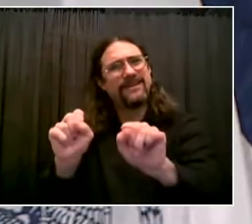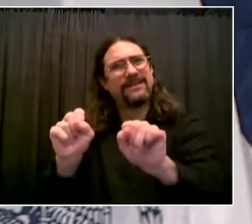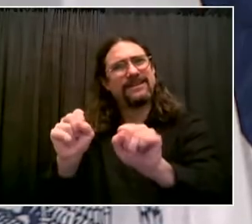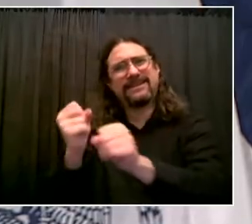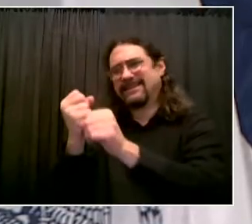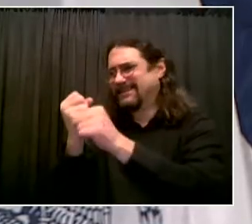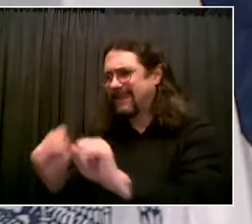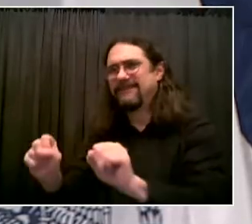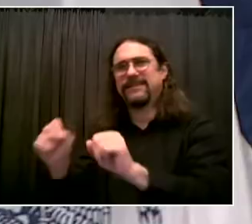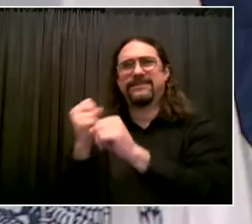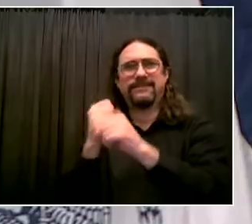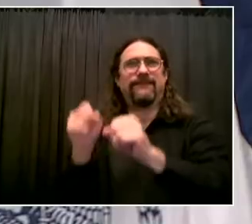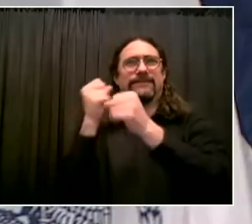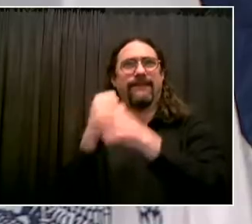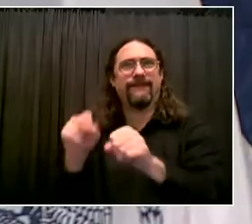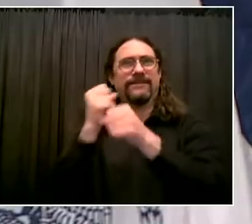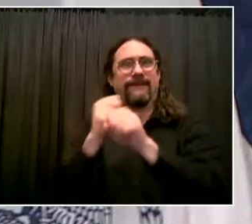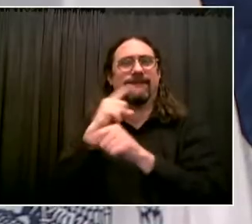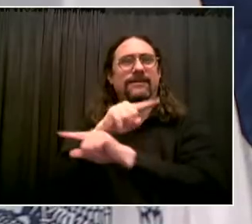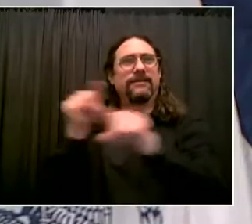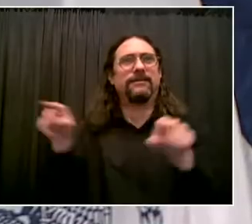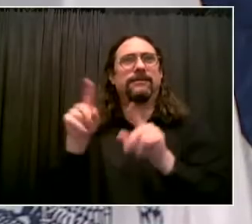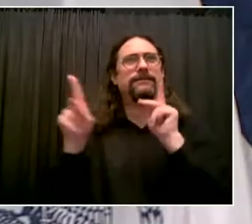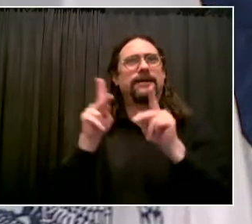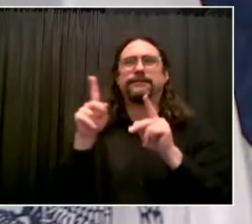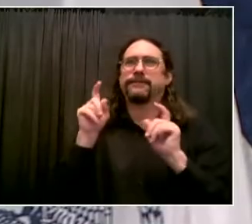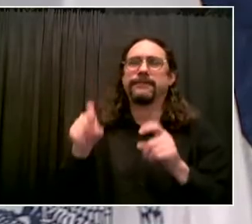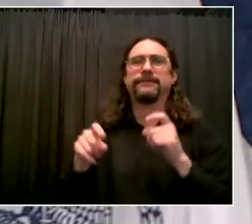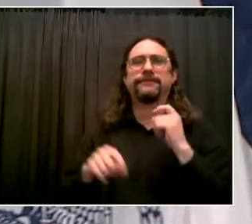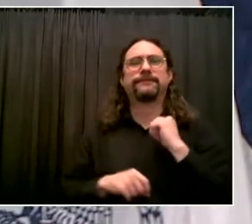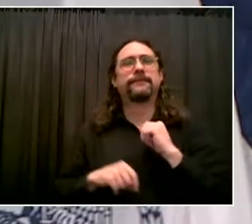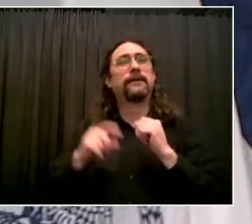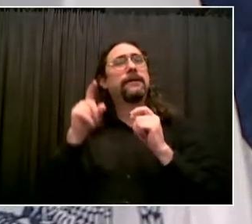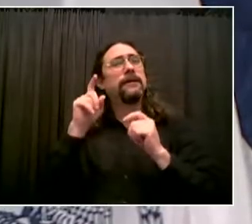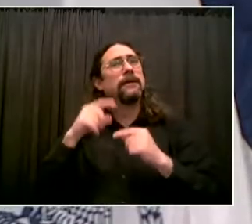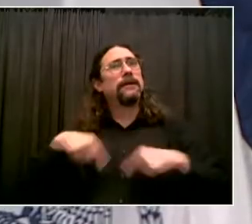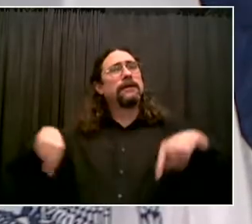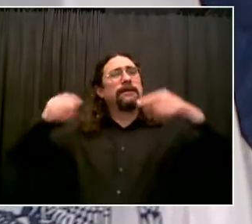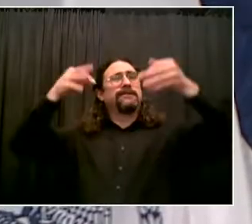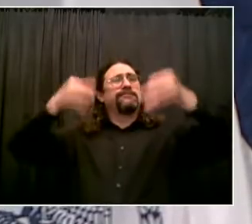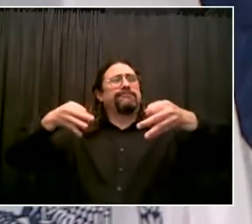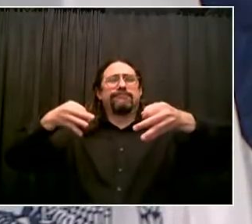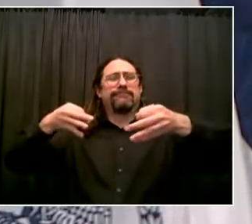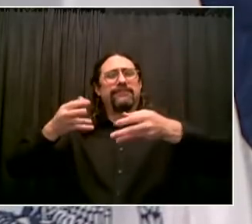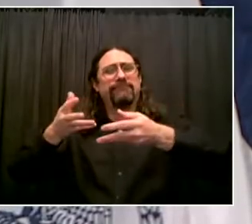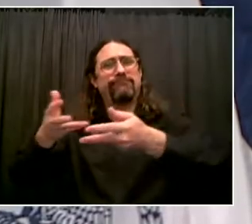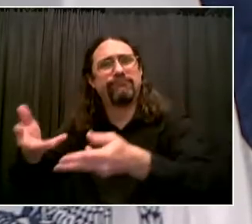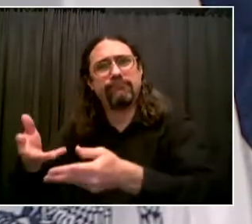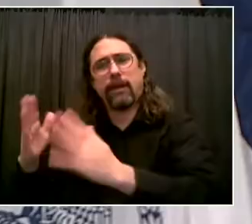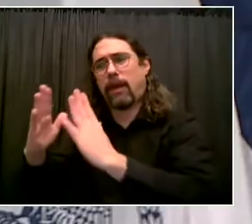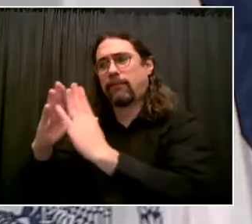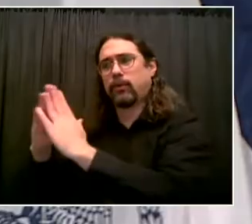ALL OF US AND THAT'S GOING TO INCLUDE SAFETY. COMMUNITY-BASED SOLUTIONS ARE